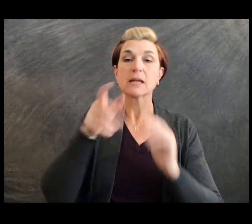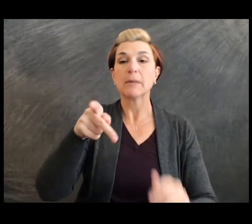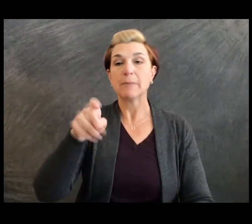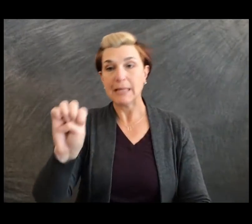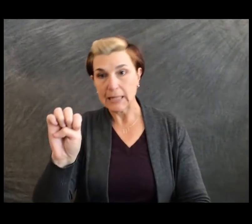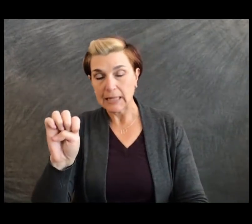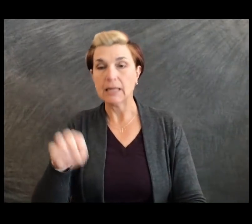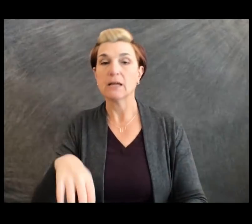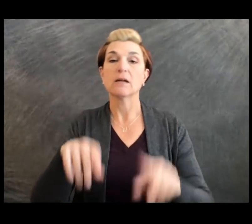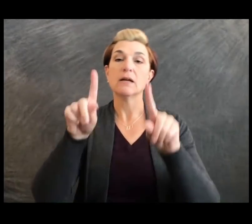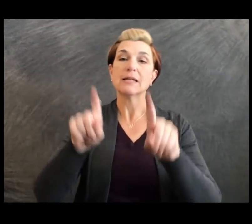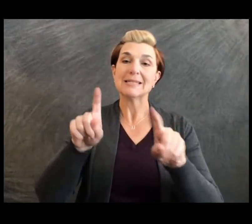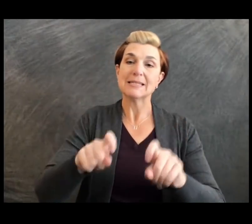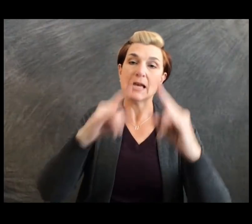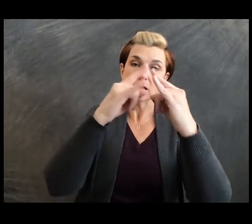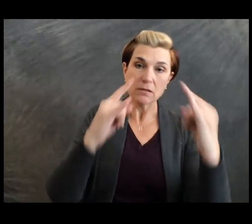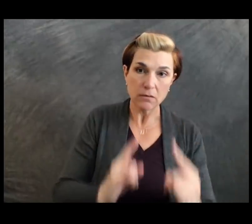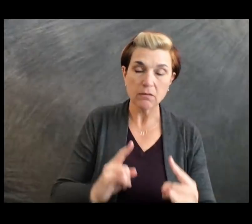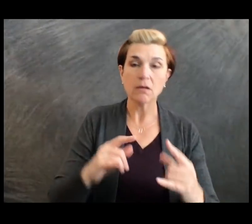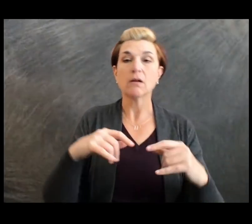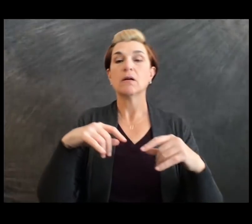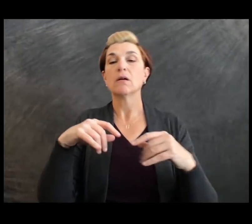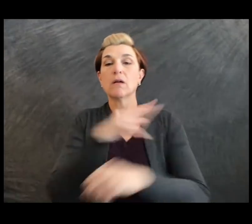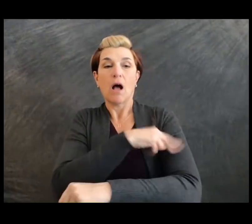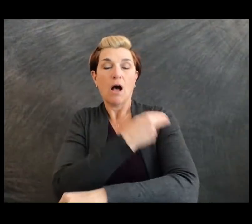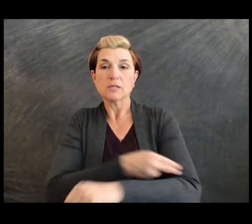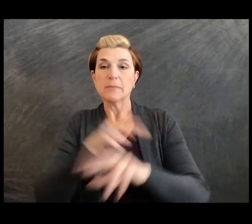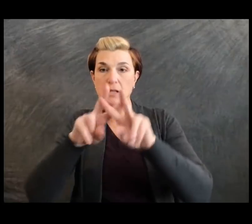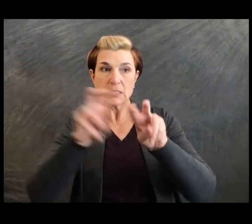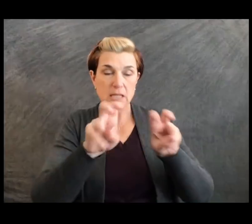ventilators Hospital capacity assessments and many more we are in